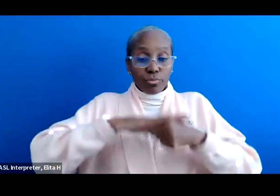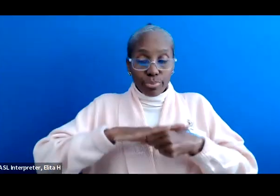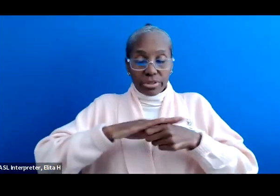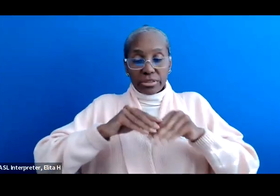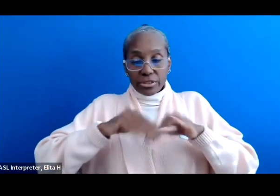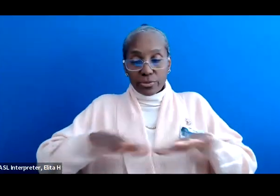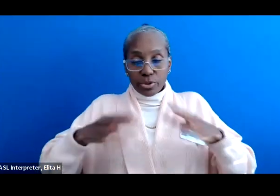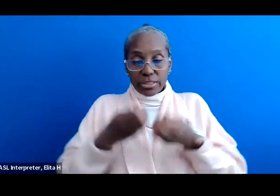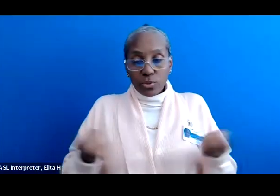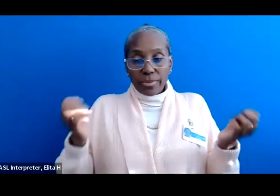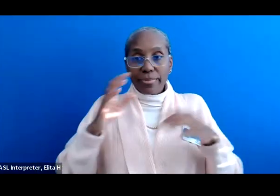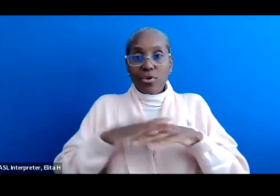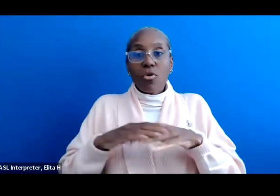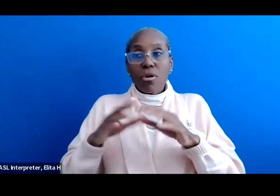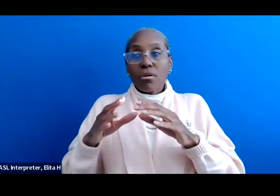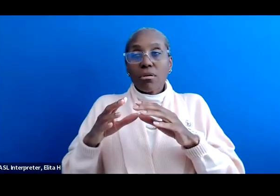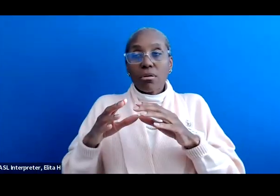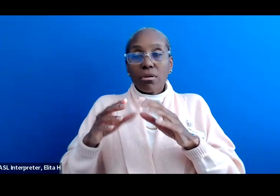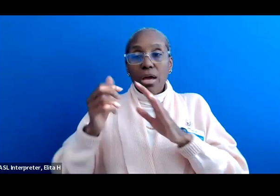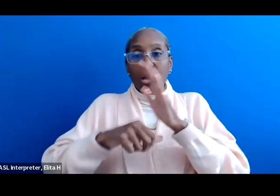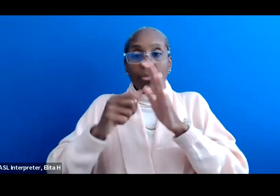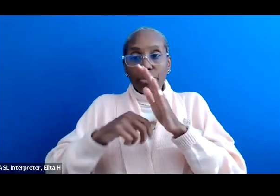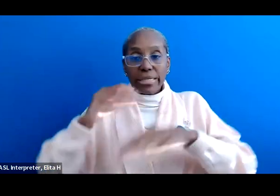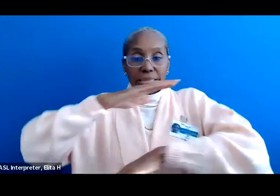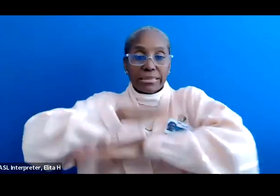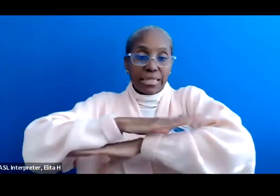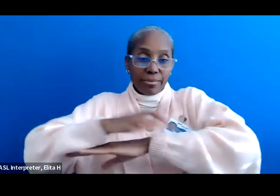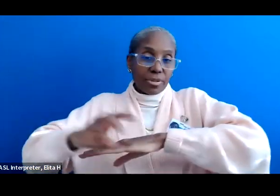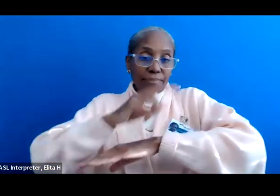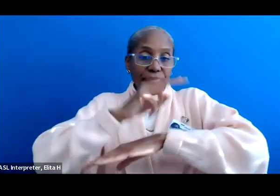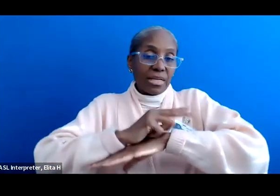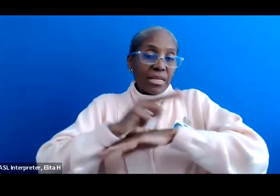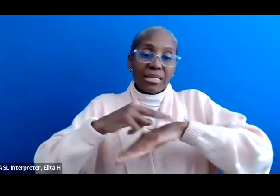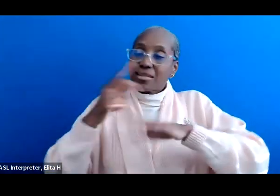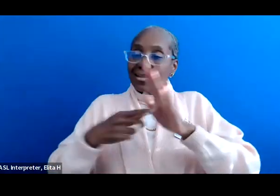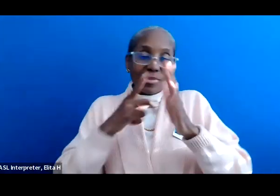equipment on the operating table, they weren't turned, or they